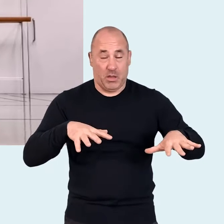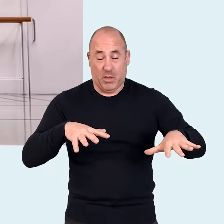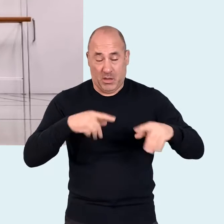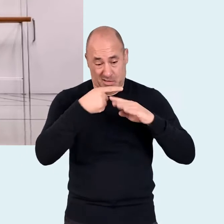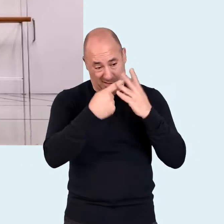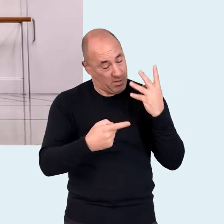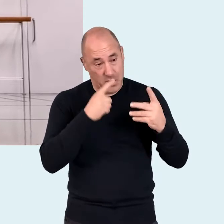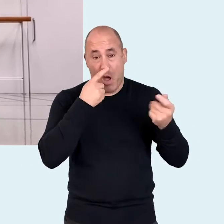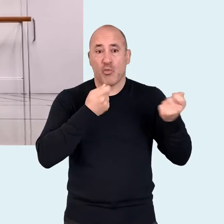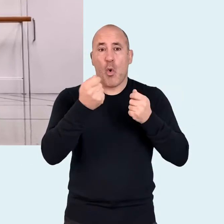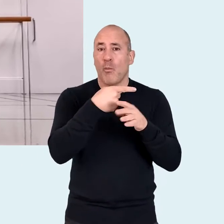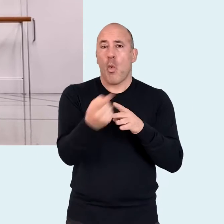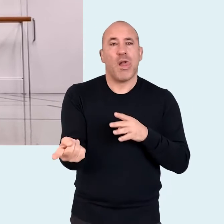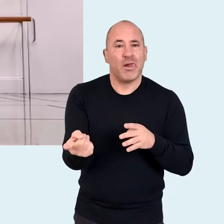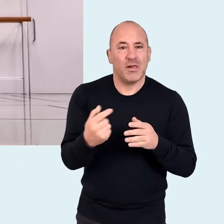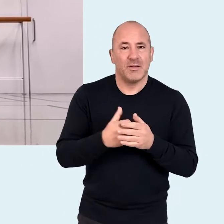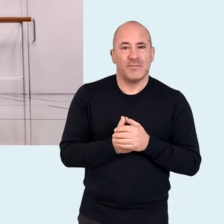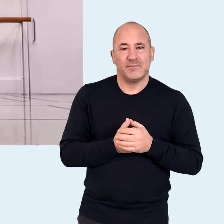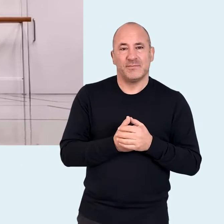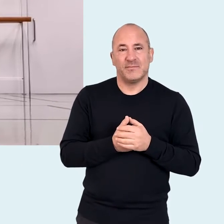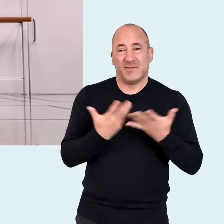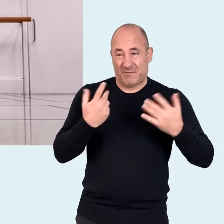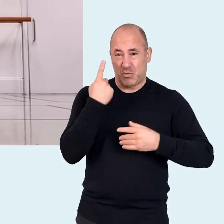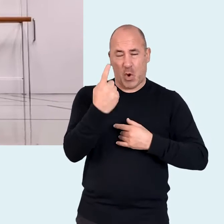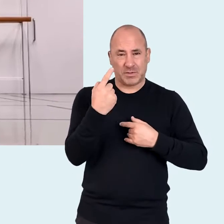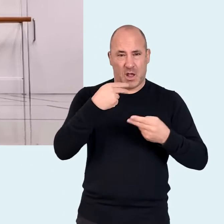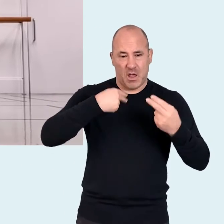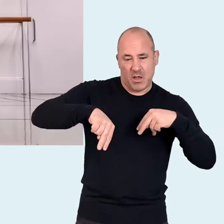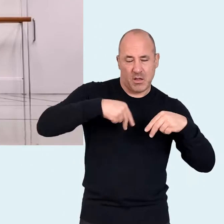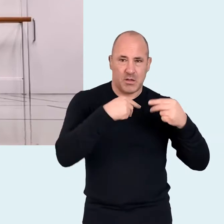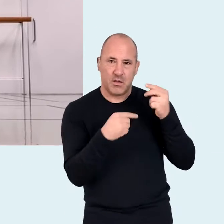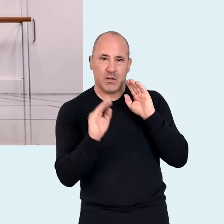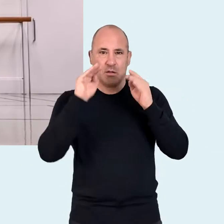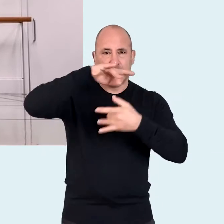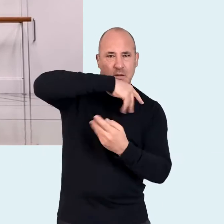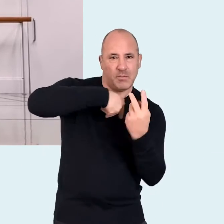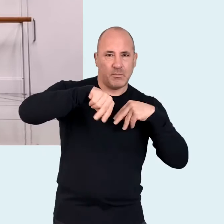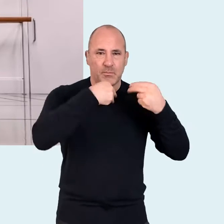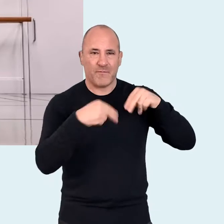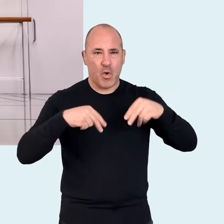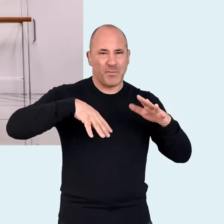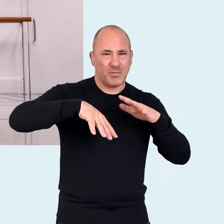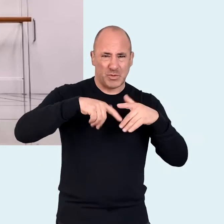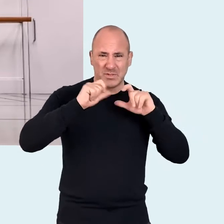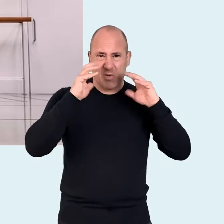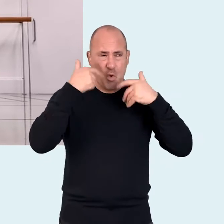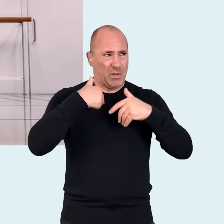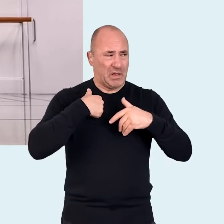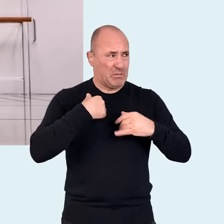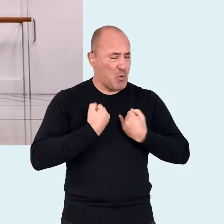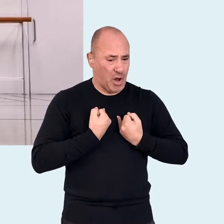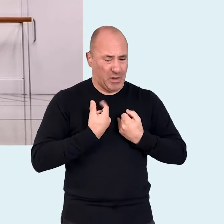pretty much impossible to deal with. Even when you are performing moves, you are worried